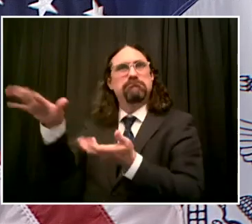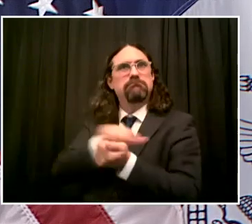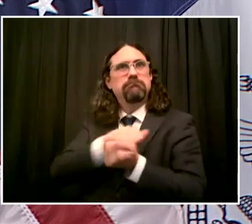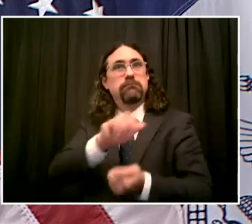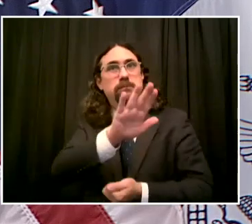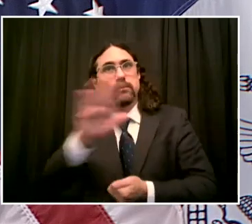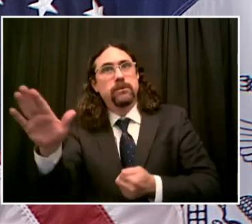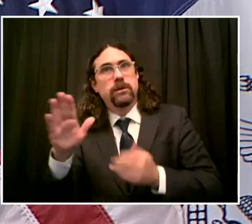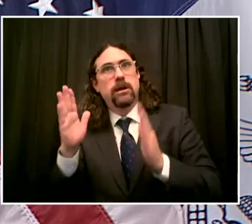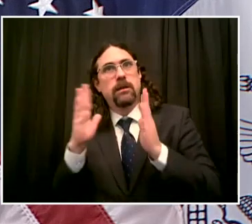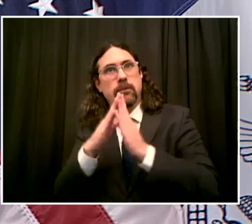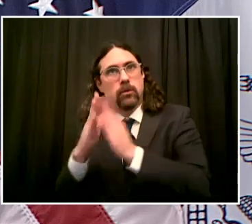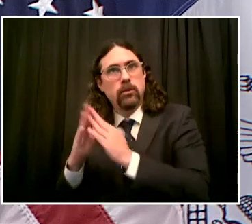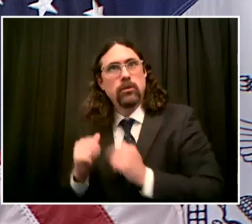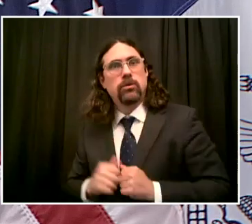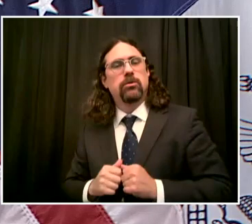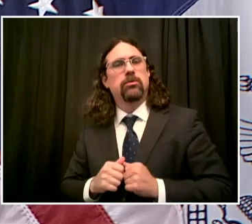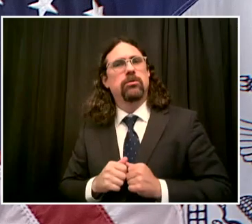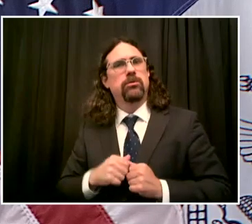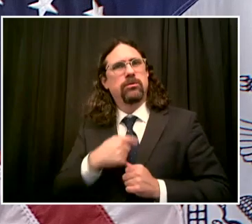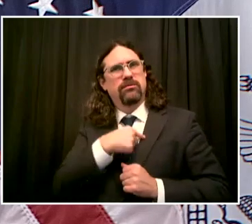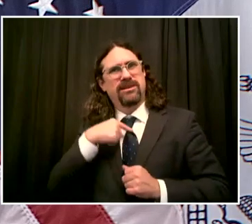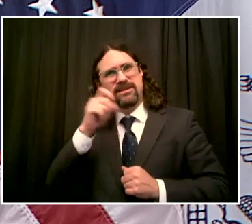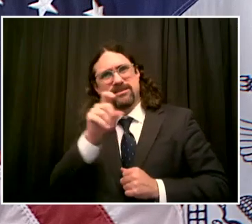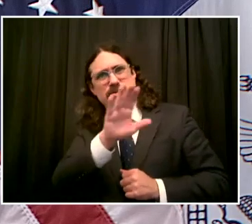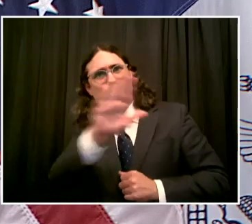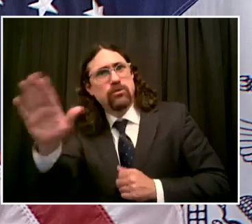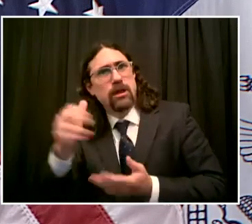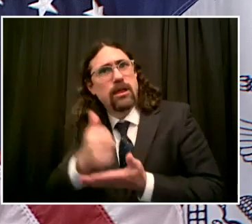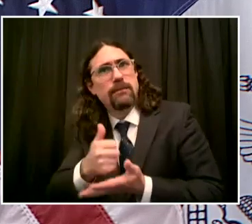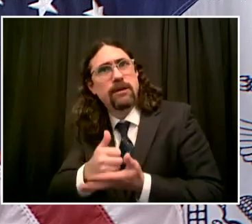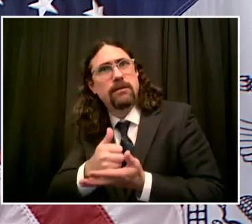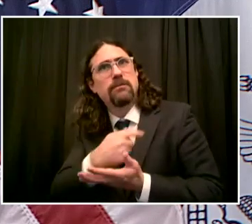STAND UP. I WILL BE STANDING BY YOU. I WILL BE